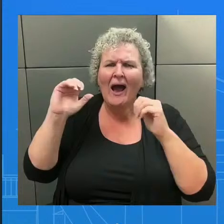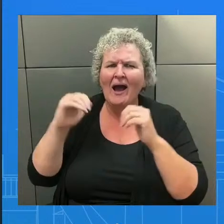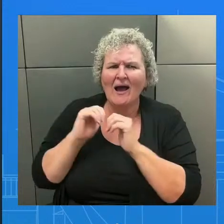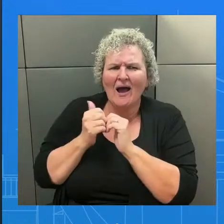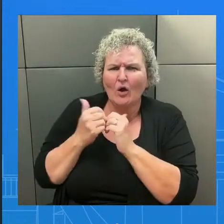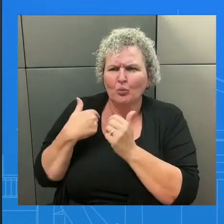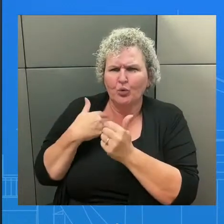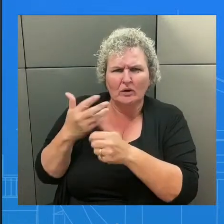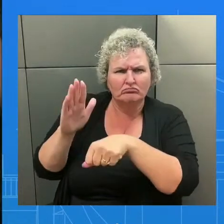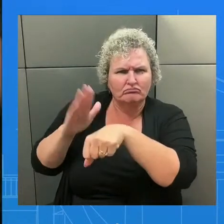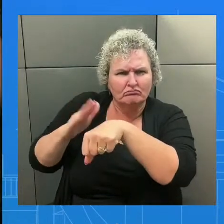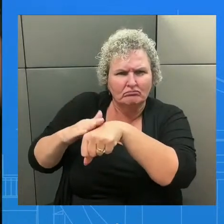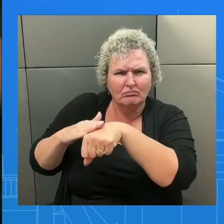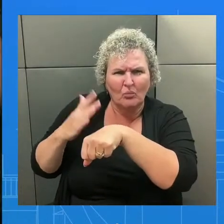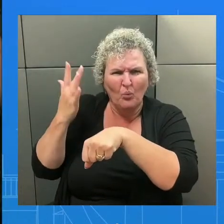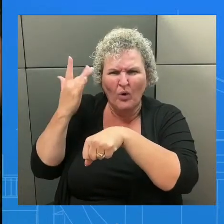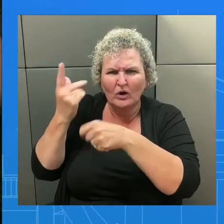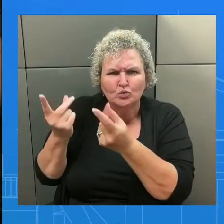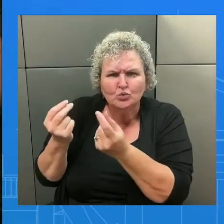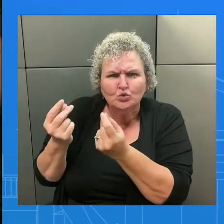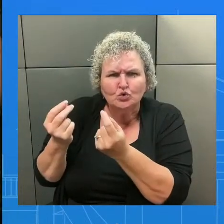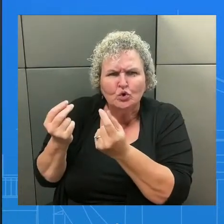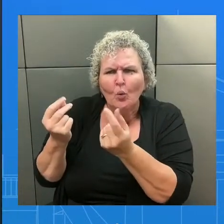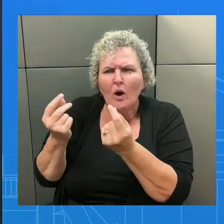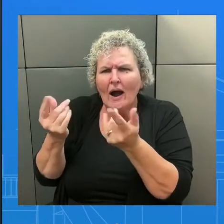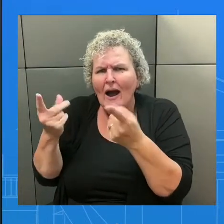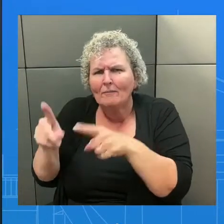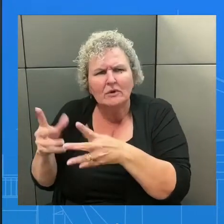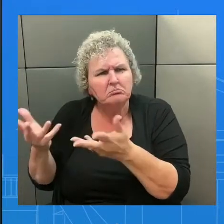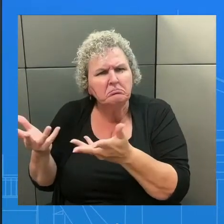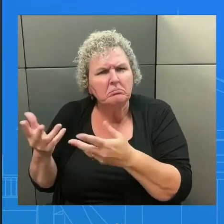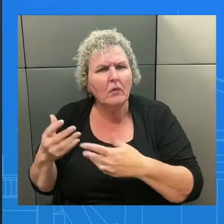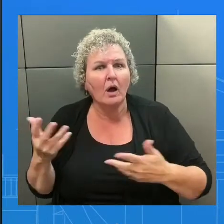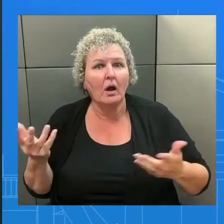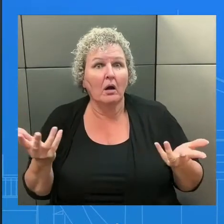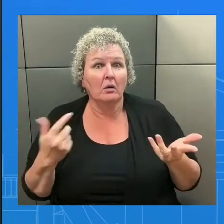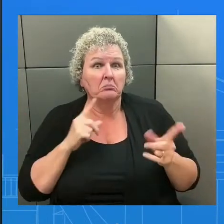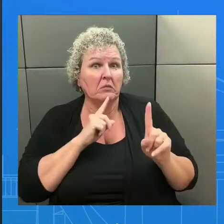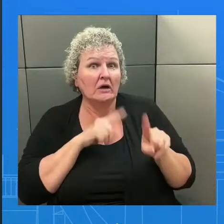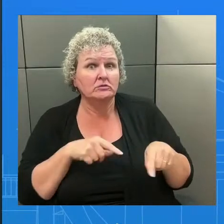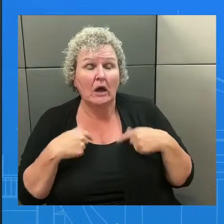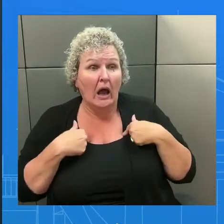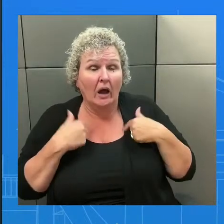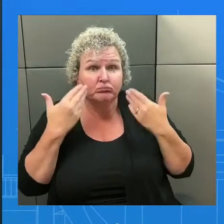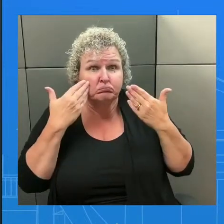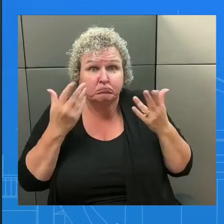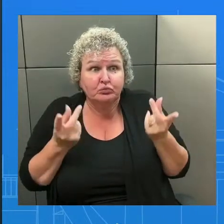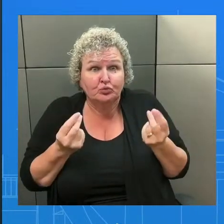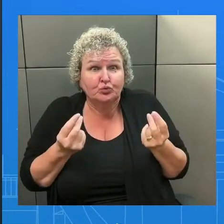The Press: What else could they be there for? Mr. Kirby: We don't know what they're going to do. We don't know if they're going to deploy into combat or not.